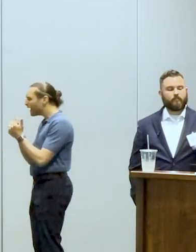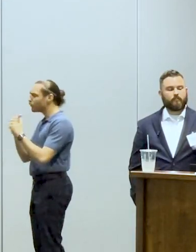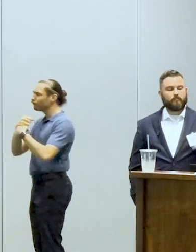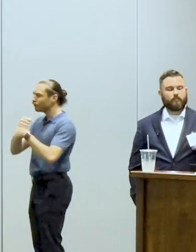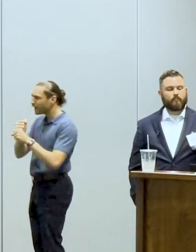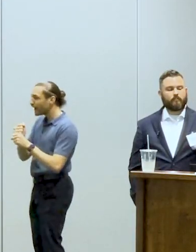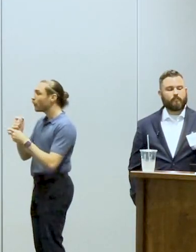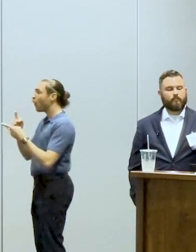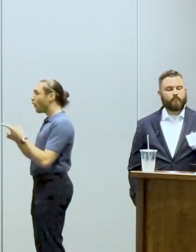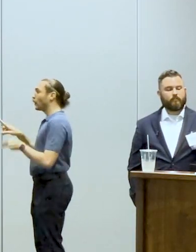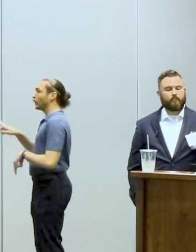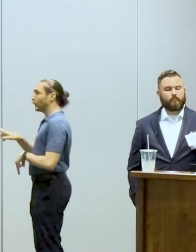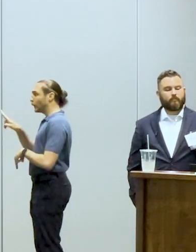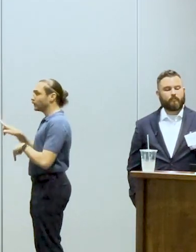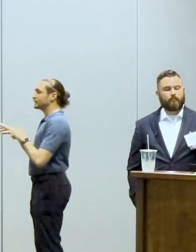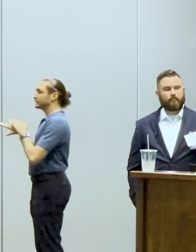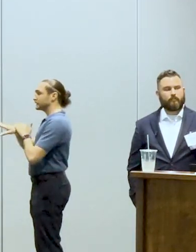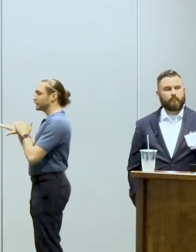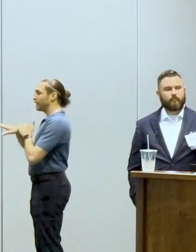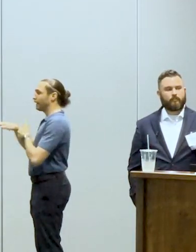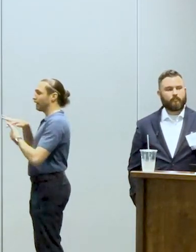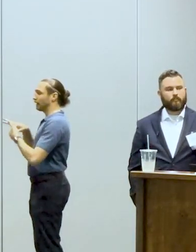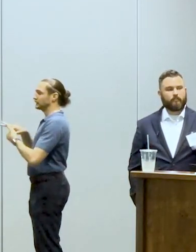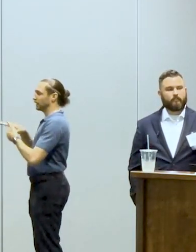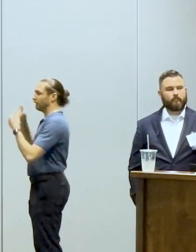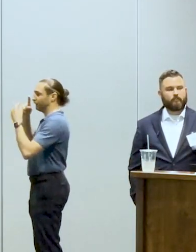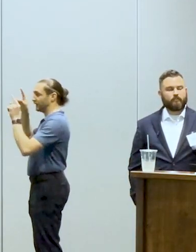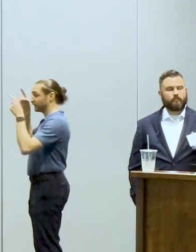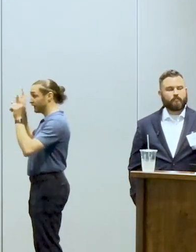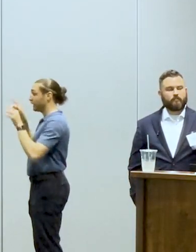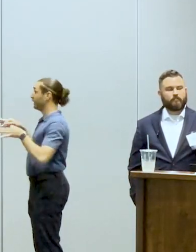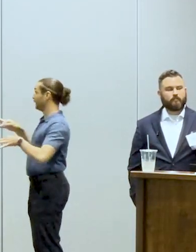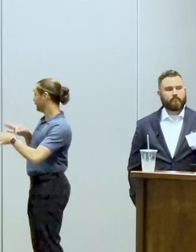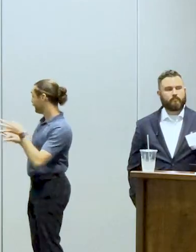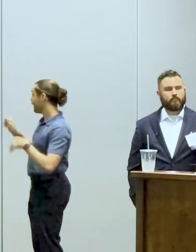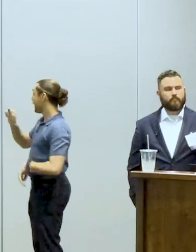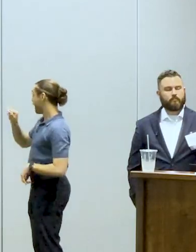effectively, so AI can bridge this gap, teaching users through